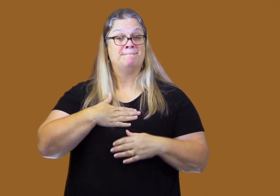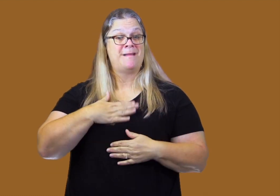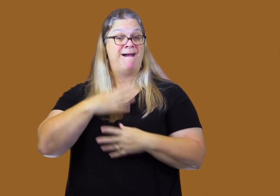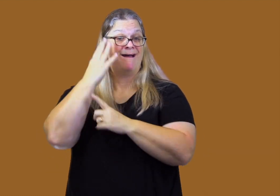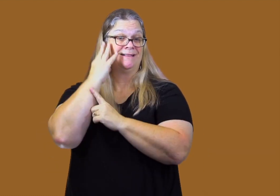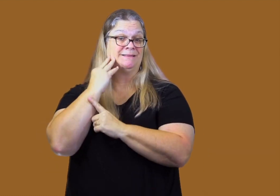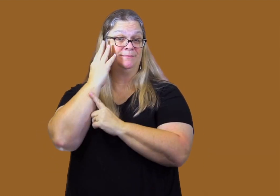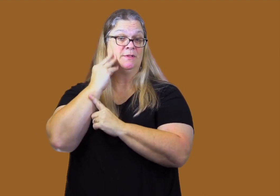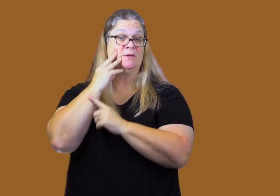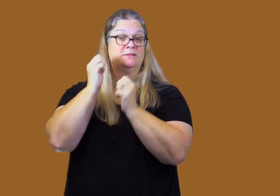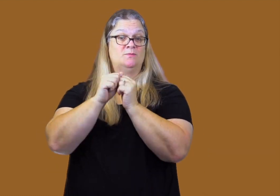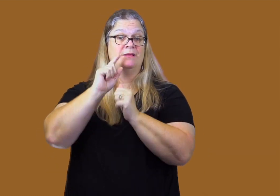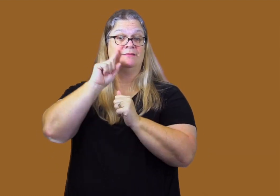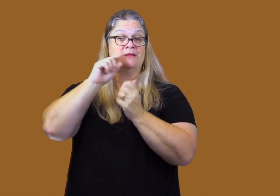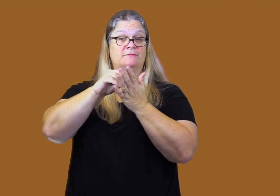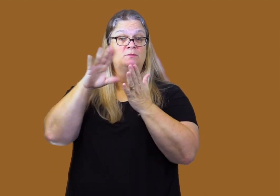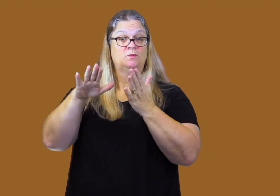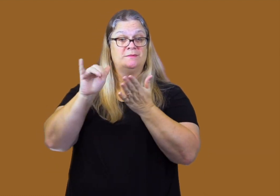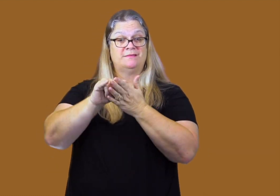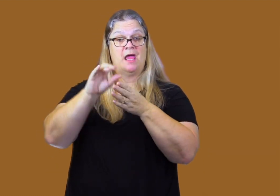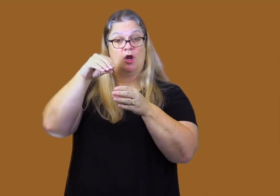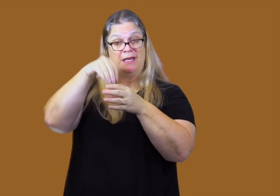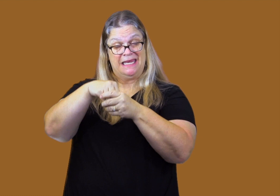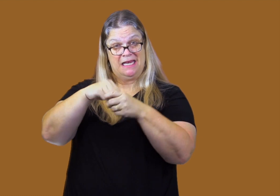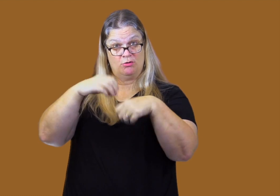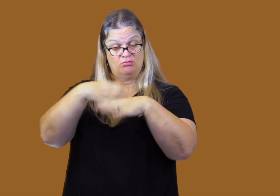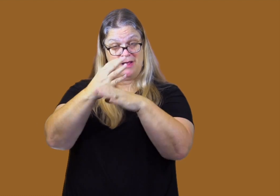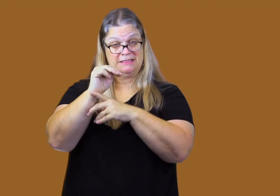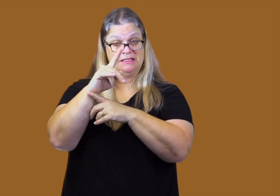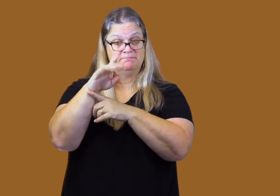From my experience with deaf students that are in crisis mode,